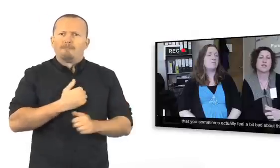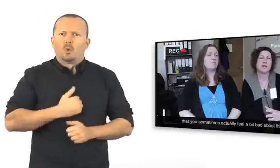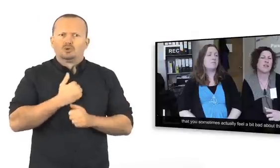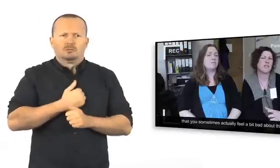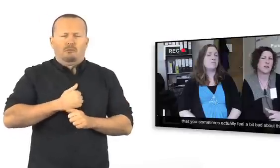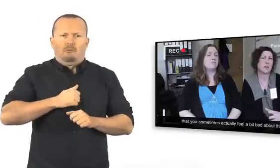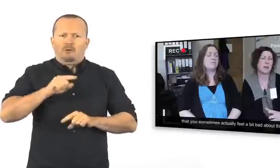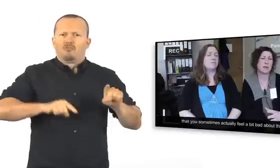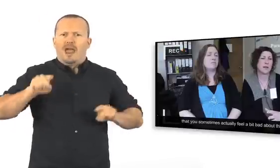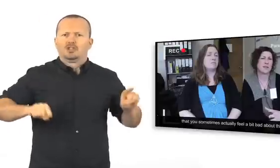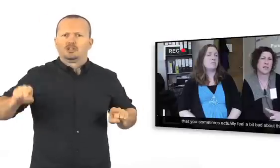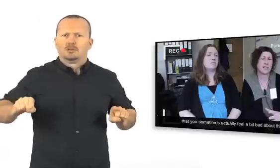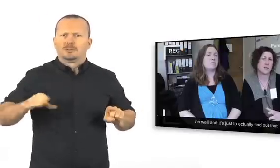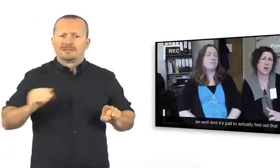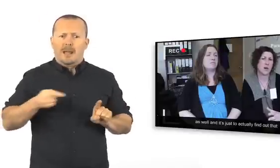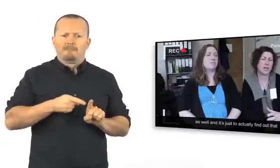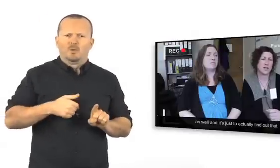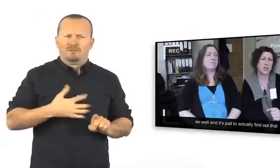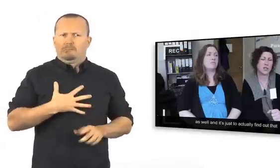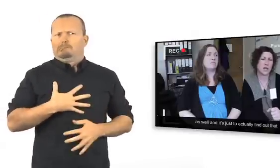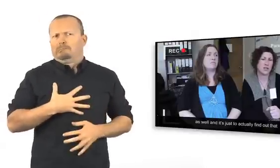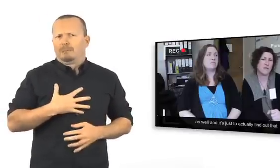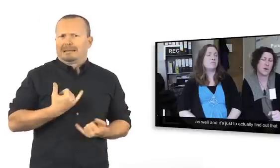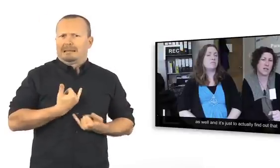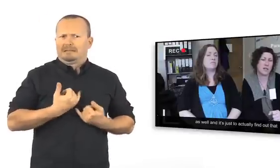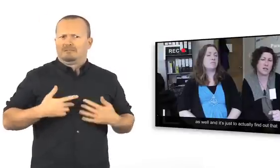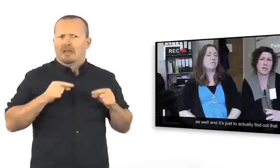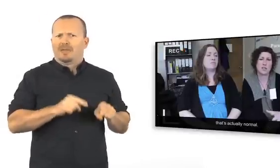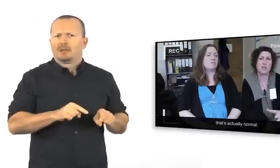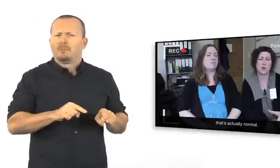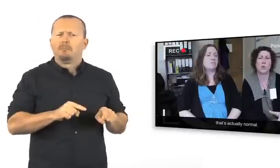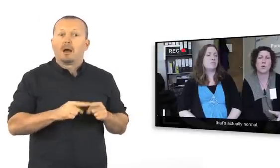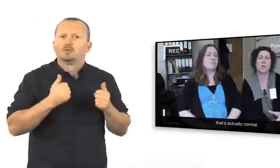actually feel a bit bad about thinking as well and it’s just to actually find out that that’s actually normal.